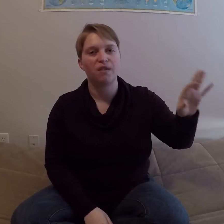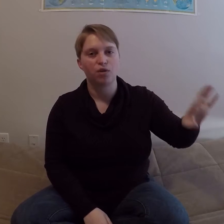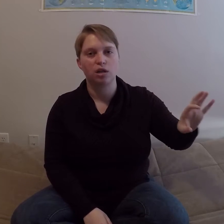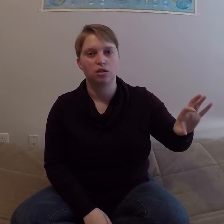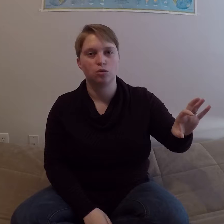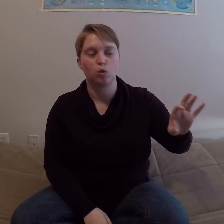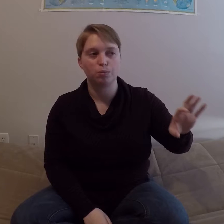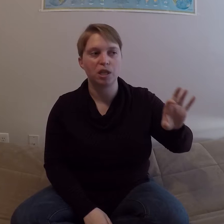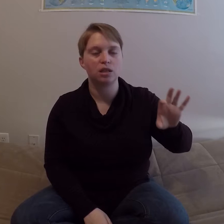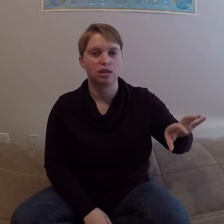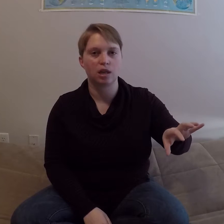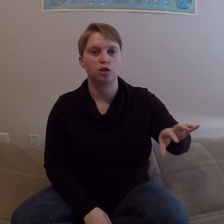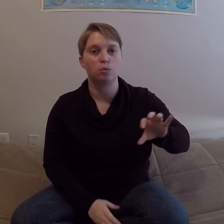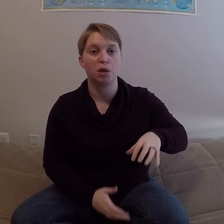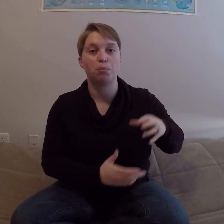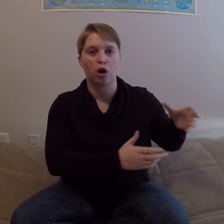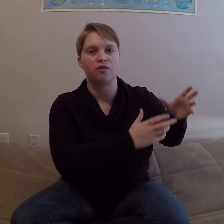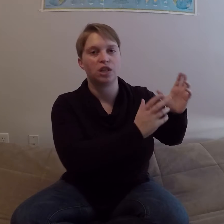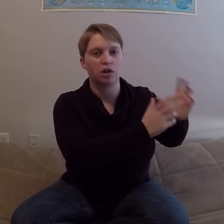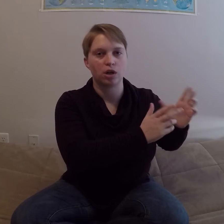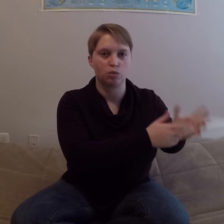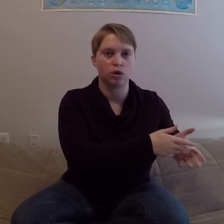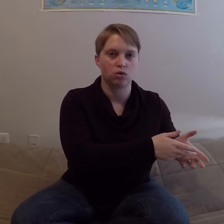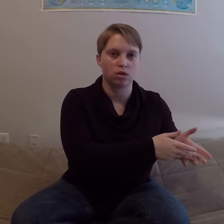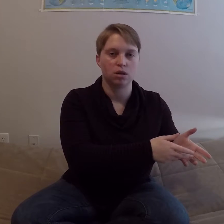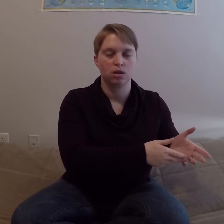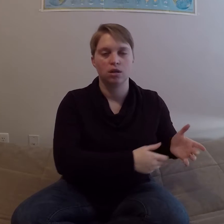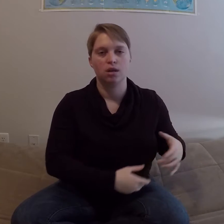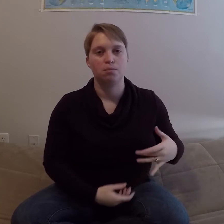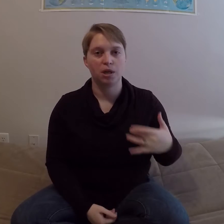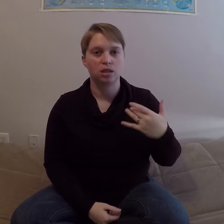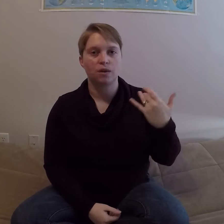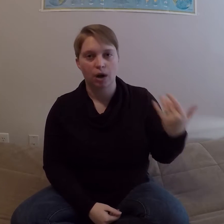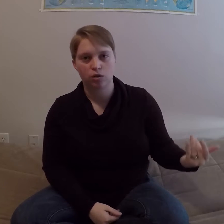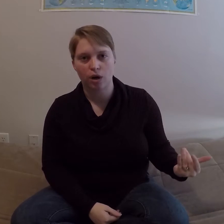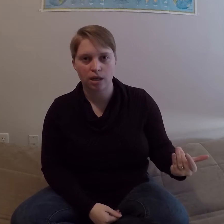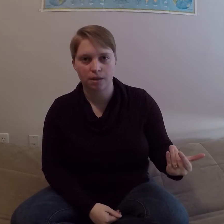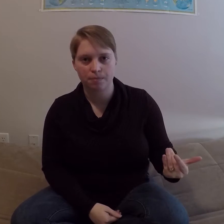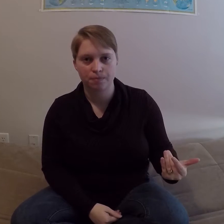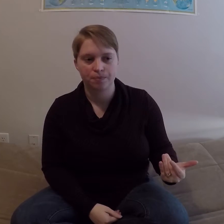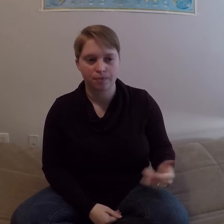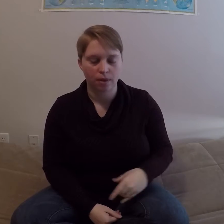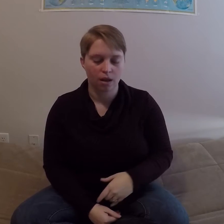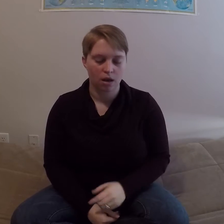my friends would be considered to be part of the hearing world because of our training.